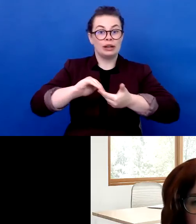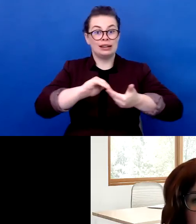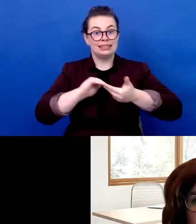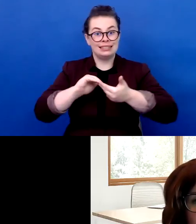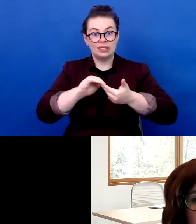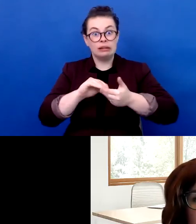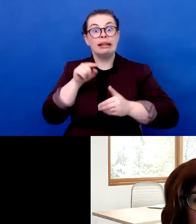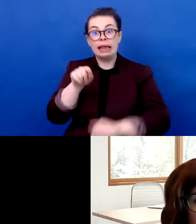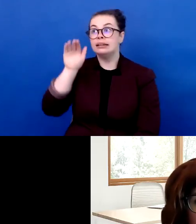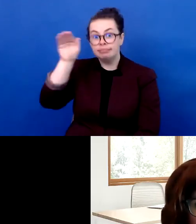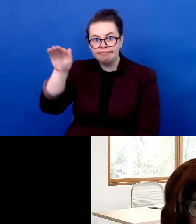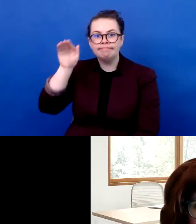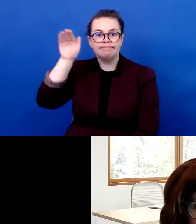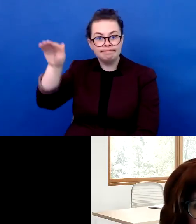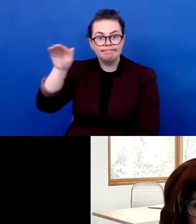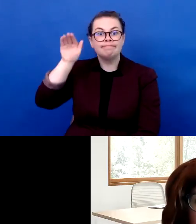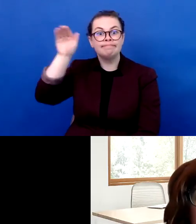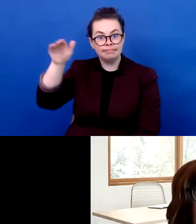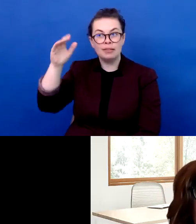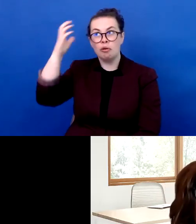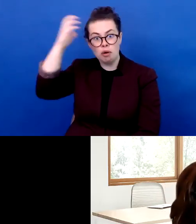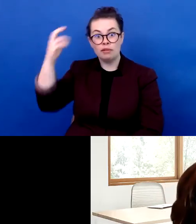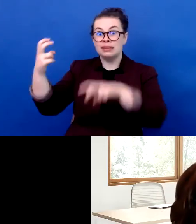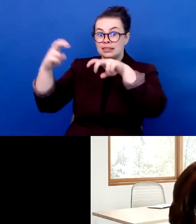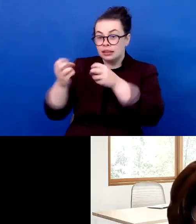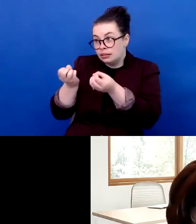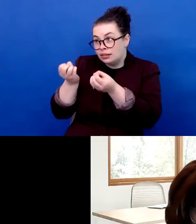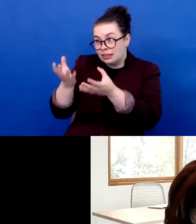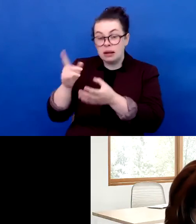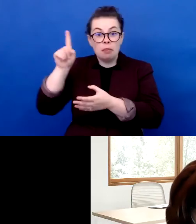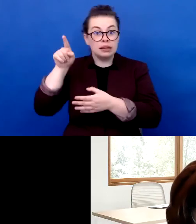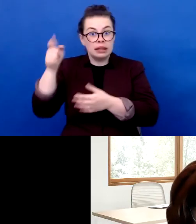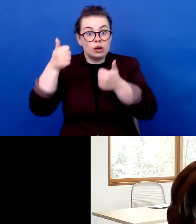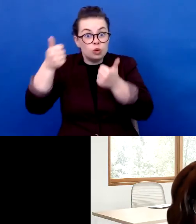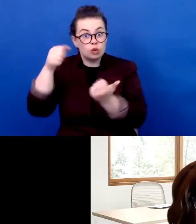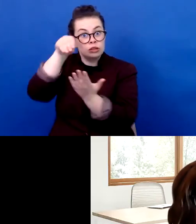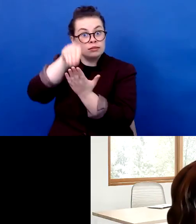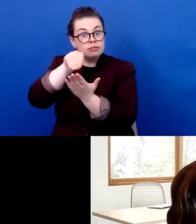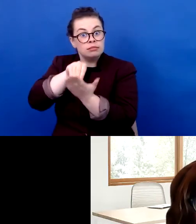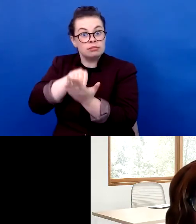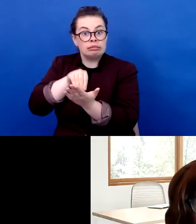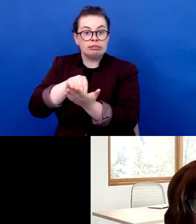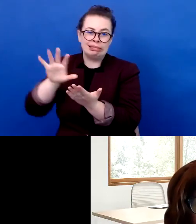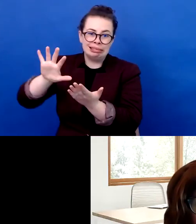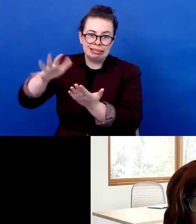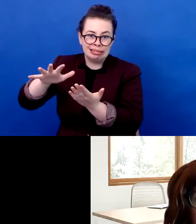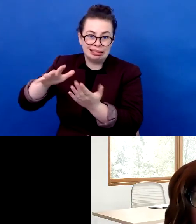actually captured by government let alone being acted upon how much more can they keep